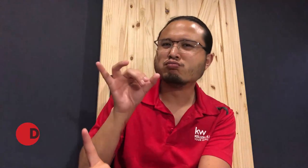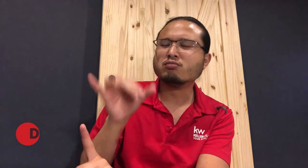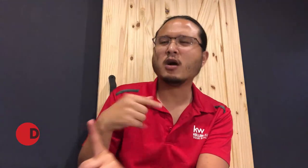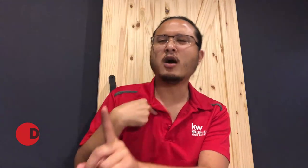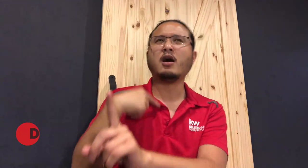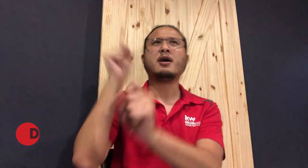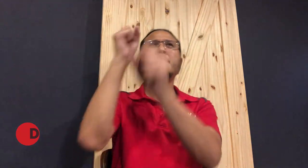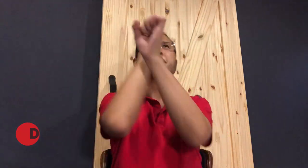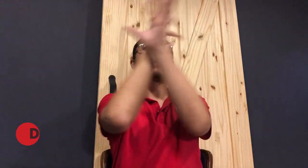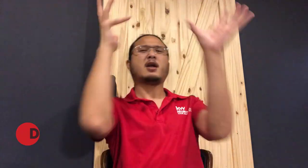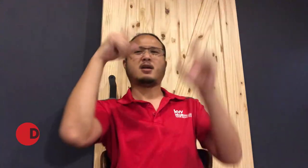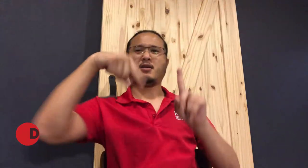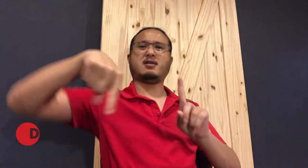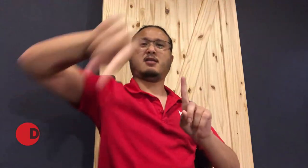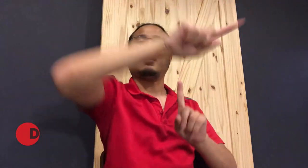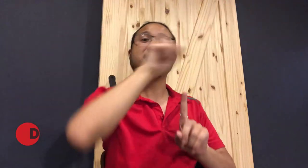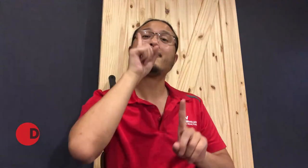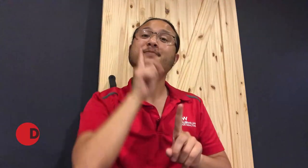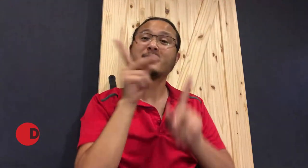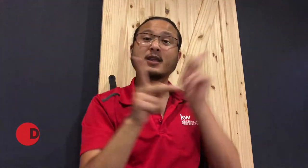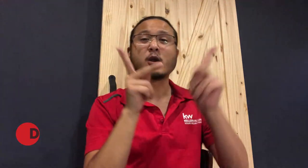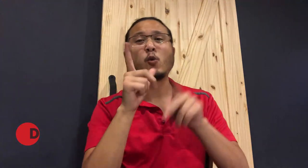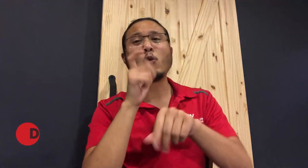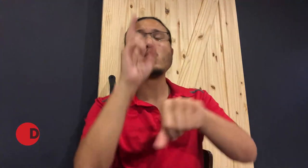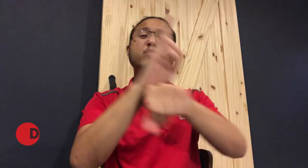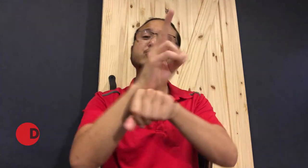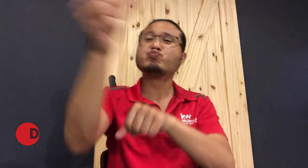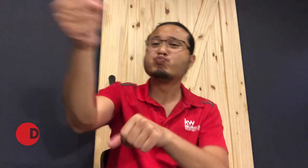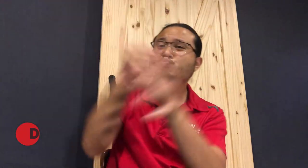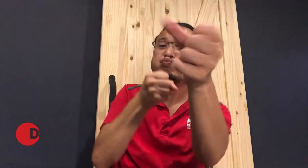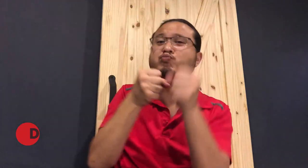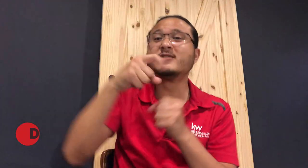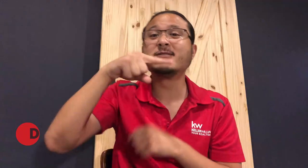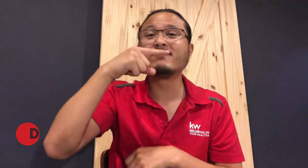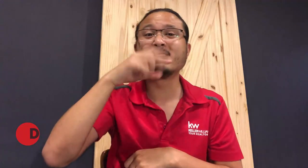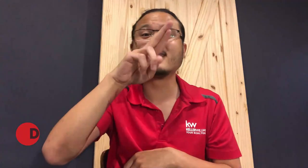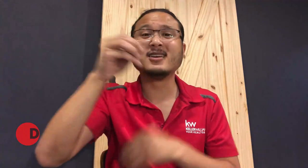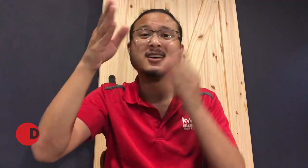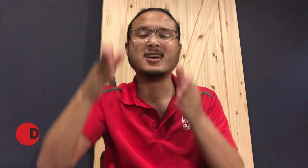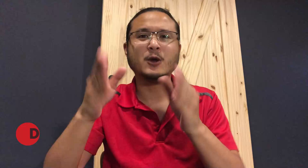I realized that other Deaf people who used hearing realtors who did